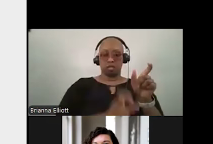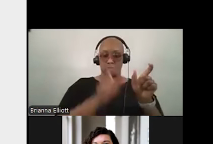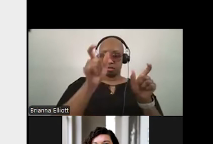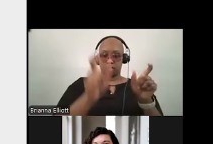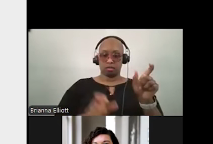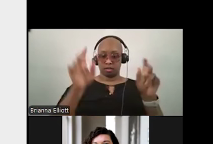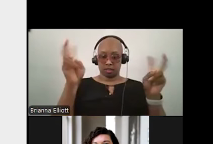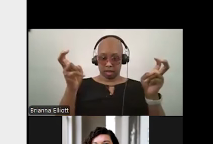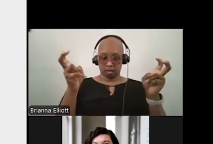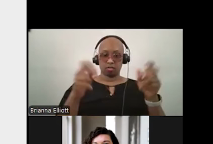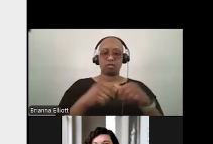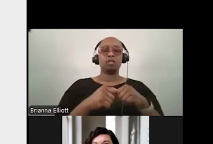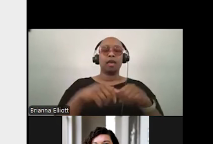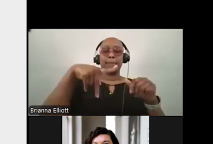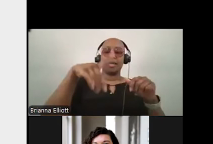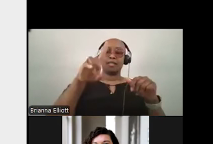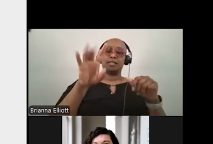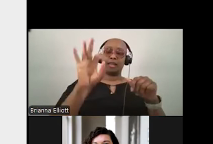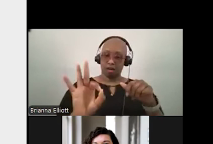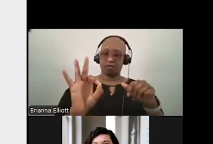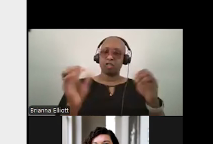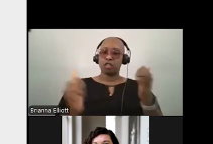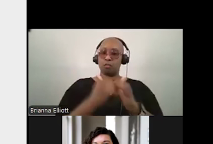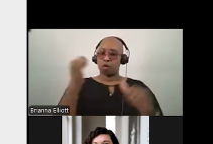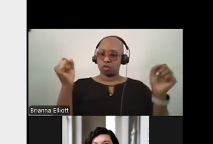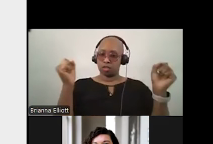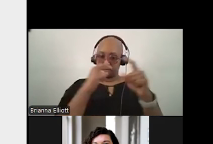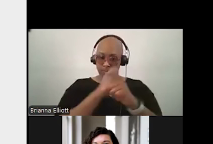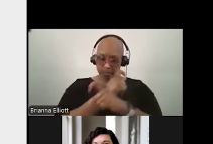it's the most complicated version of this. It has a full tag tree, which is headings, paragraphs,